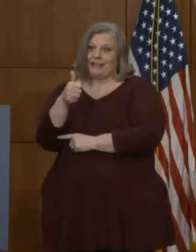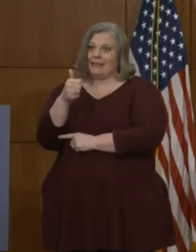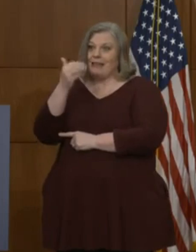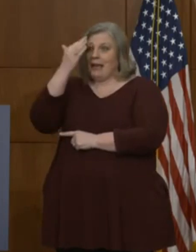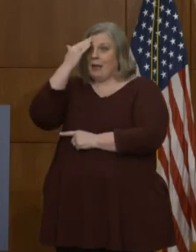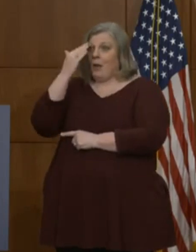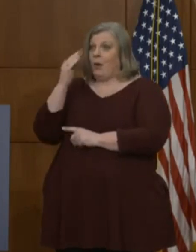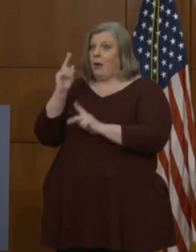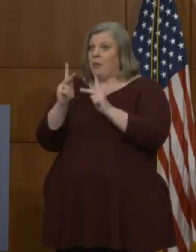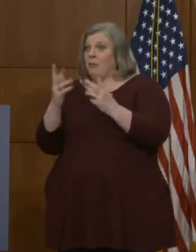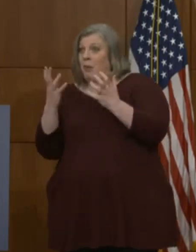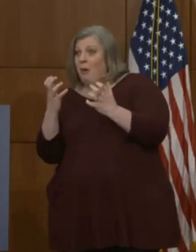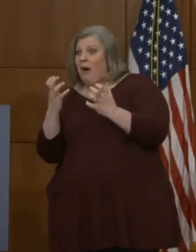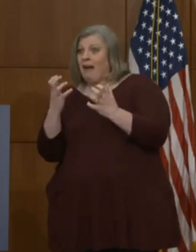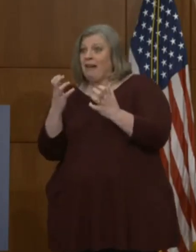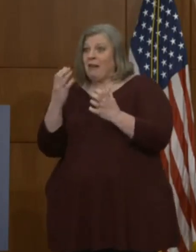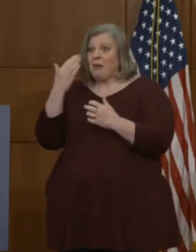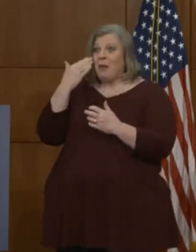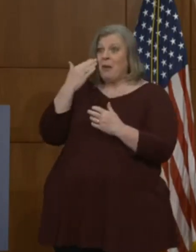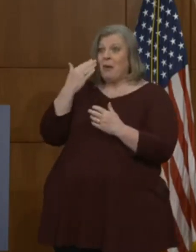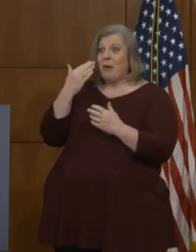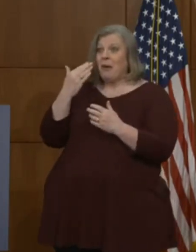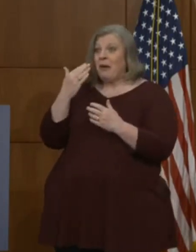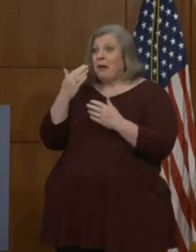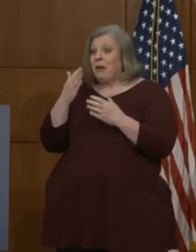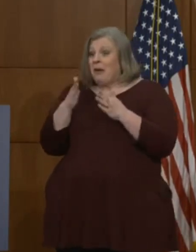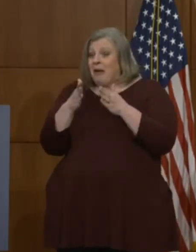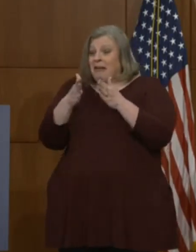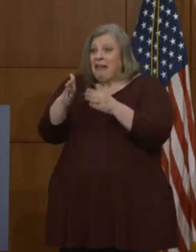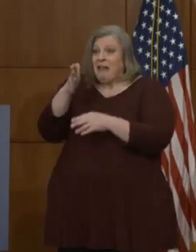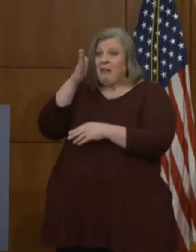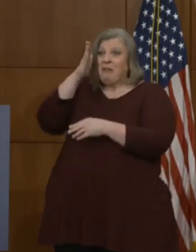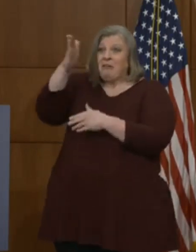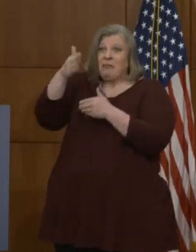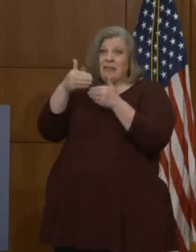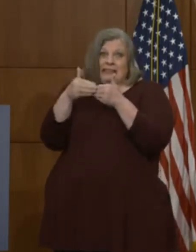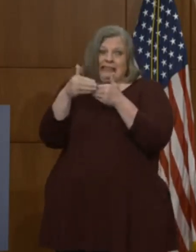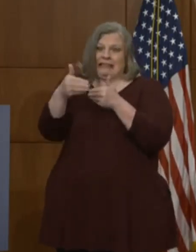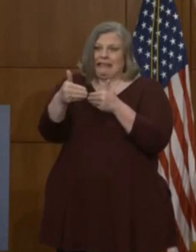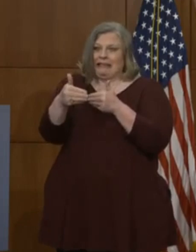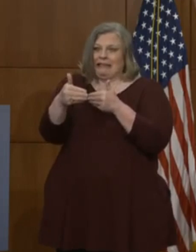JUNE THE TENTH. I KNOW THAT EVERYONE IS LOOKING FORWARD FOR EVERYONE IS LOOKING FORWARD FOR A PATH FORWARD. I AM TALKING